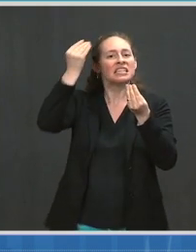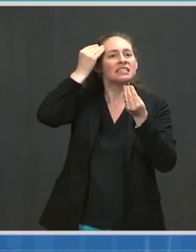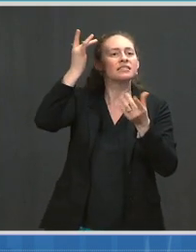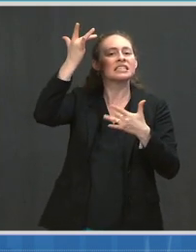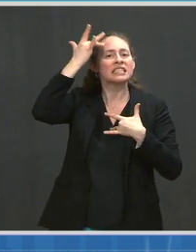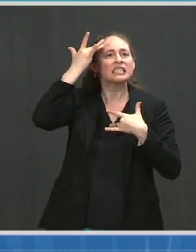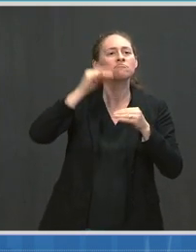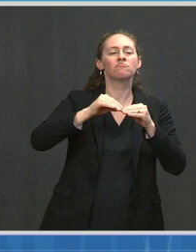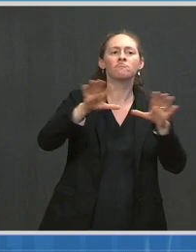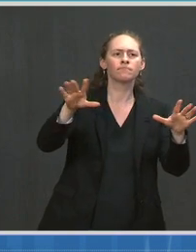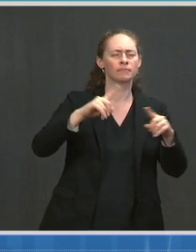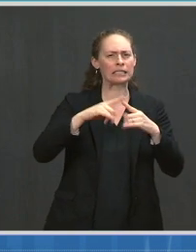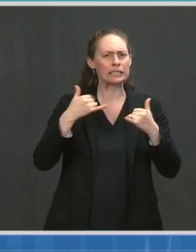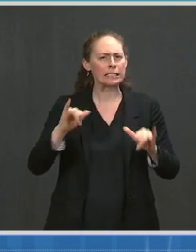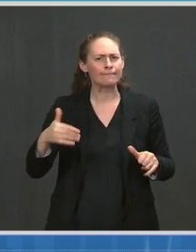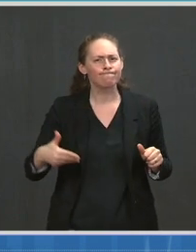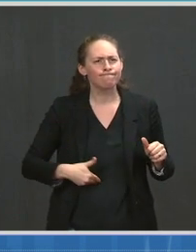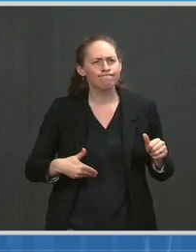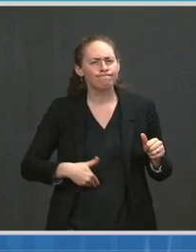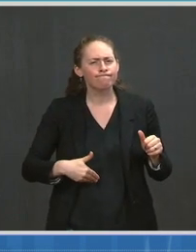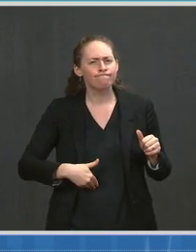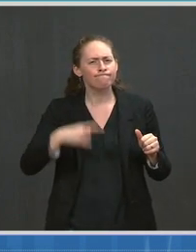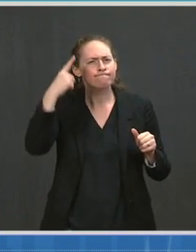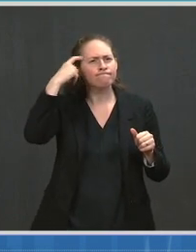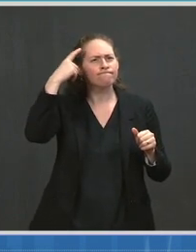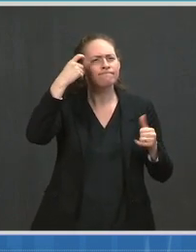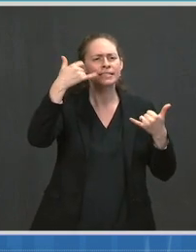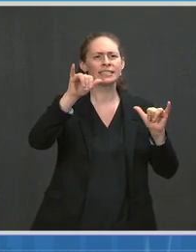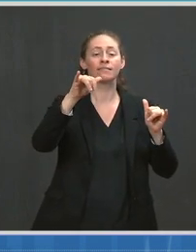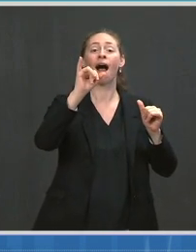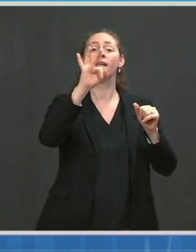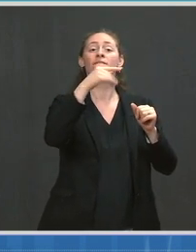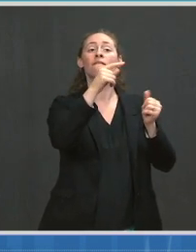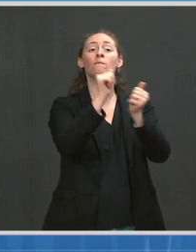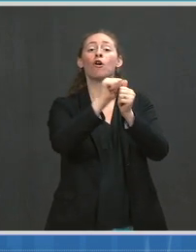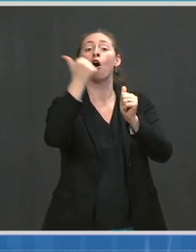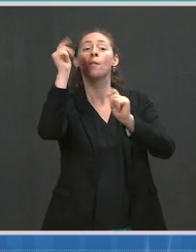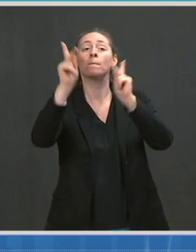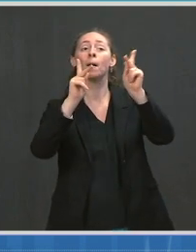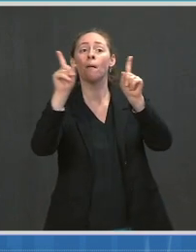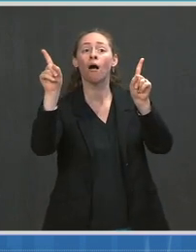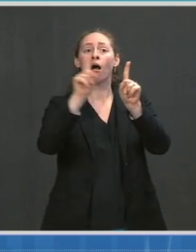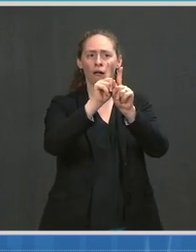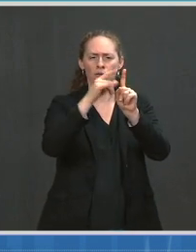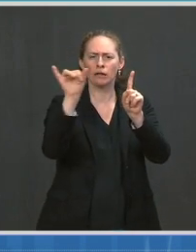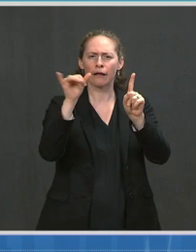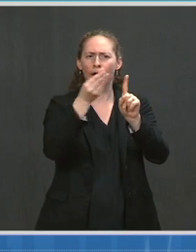when these people get infected, how often is that? If they're asymptomatic,